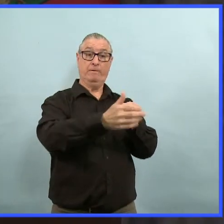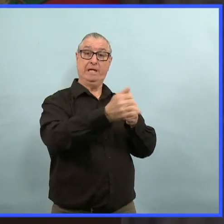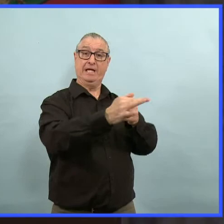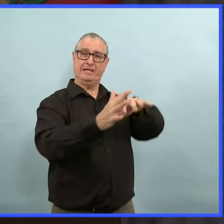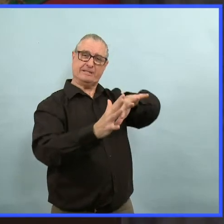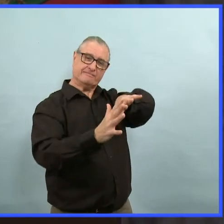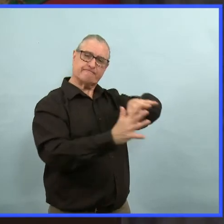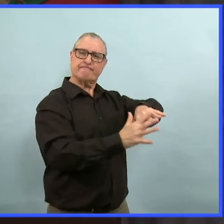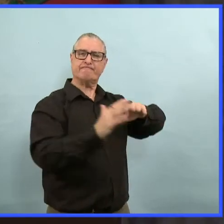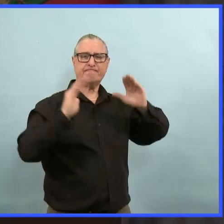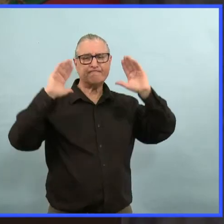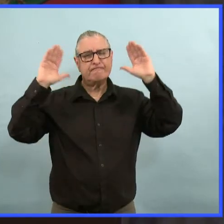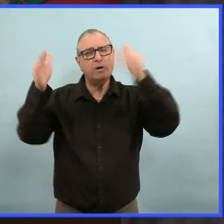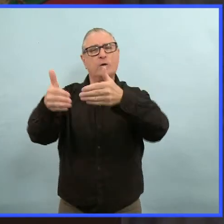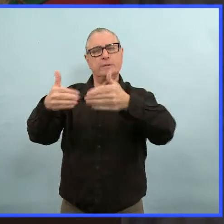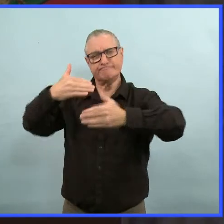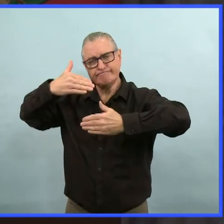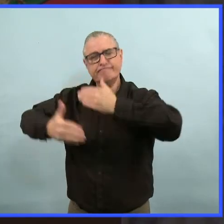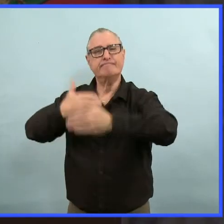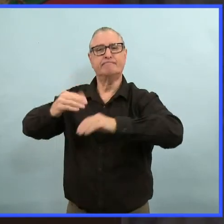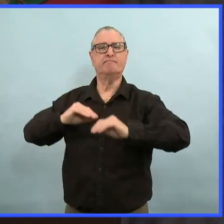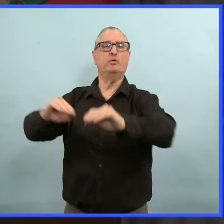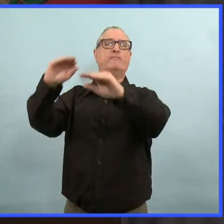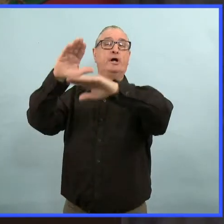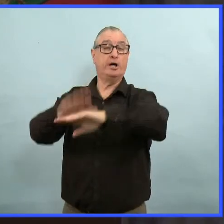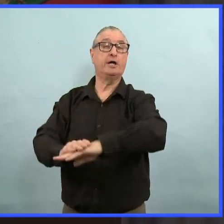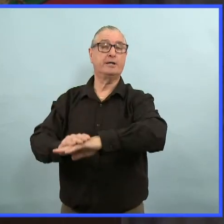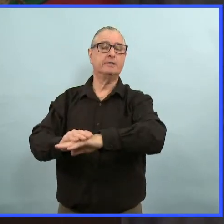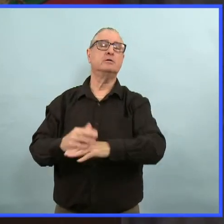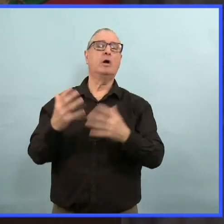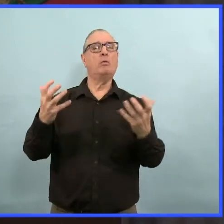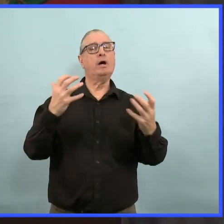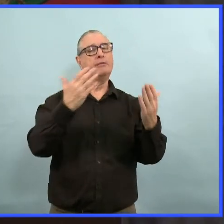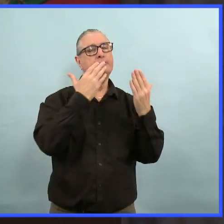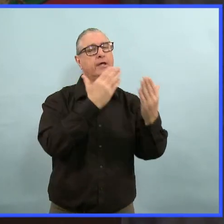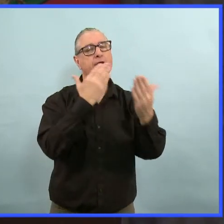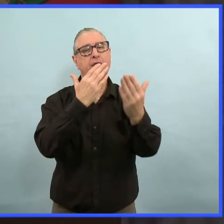your part and practicing the fundamentals that we've said so many times here in this press